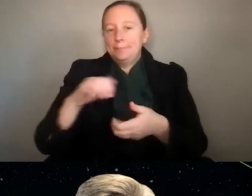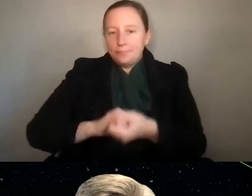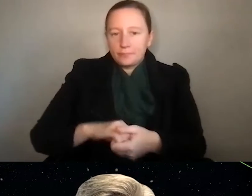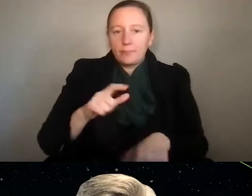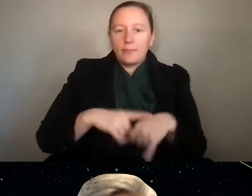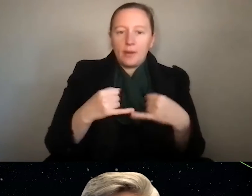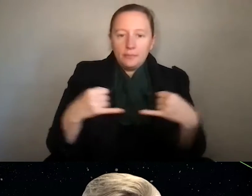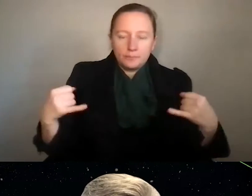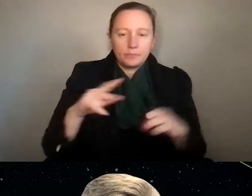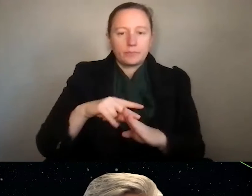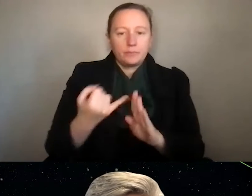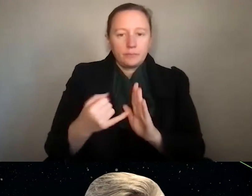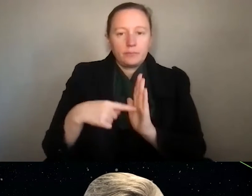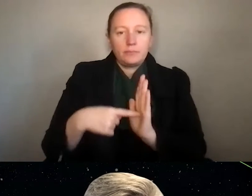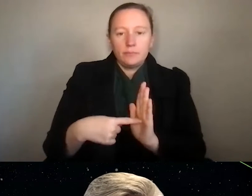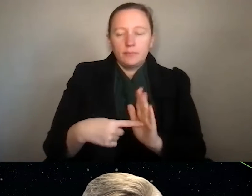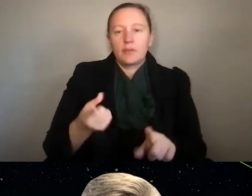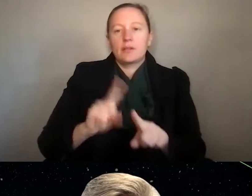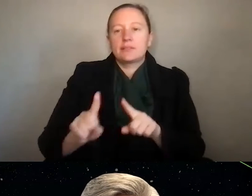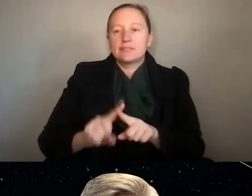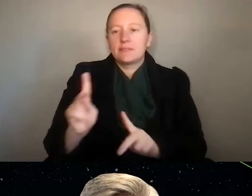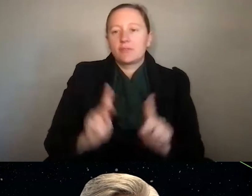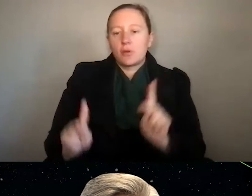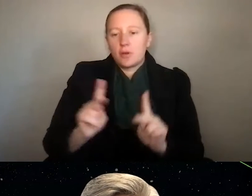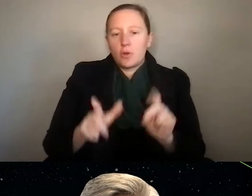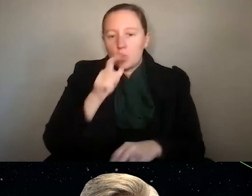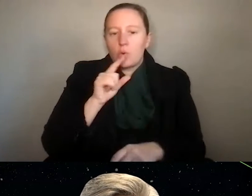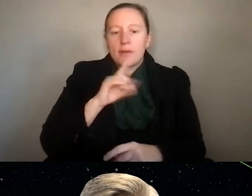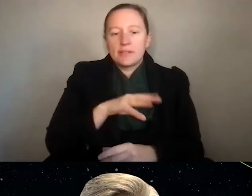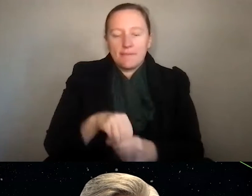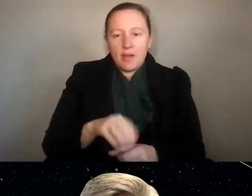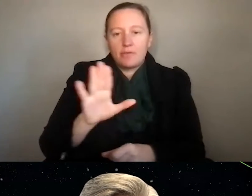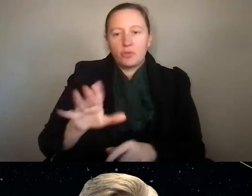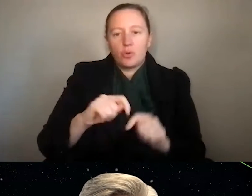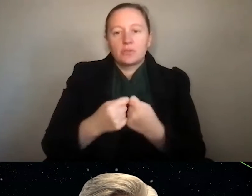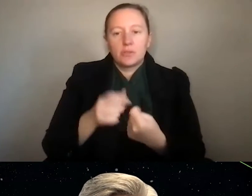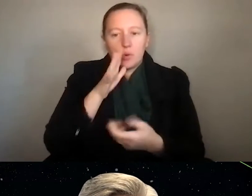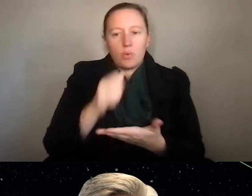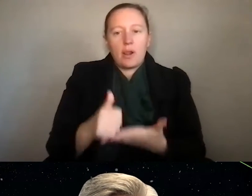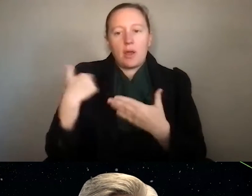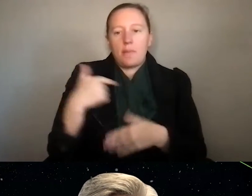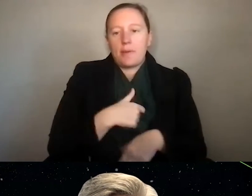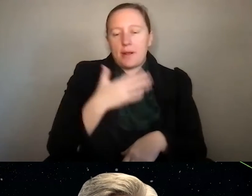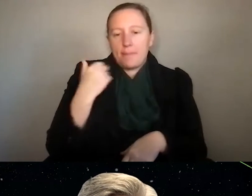model, and the different people who are part of your team that will help us to understand how